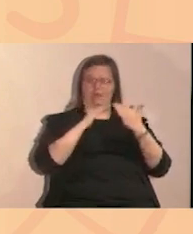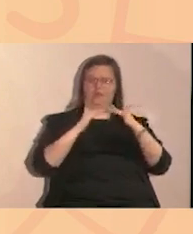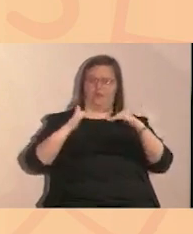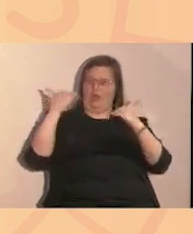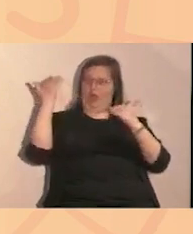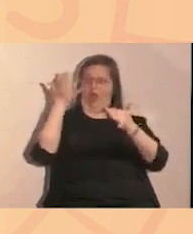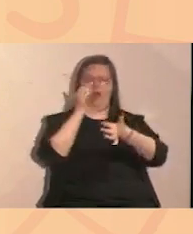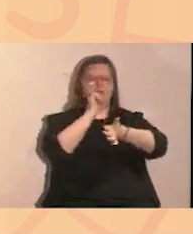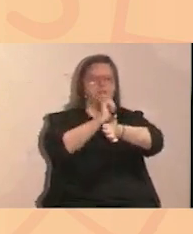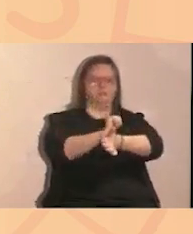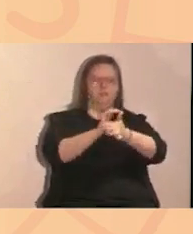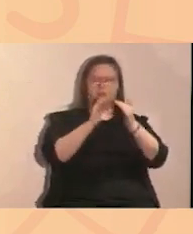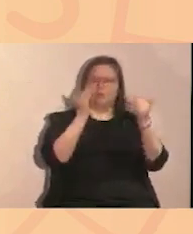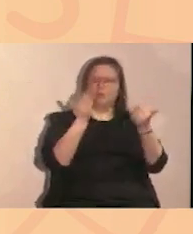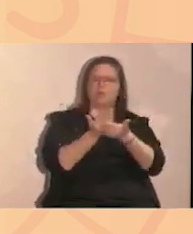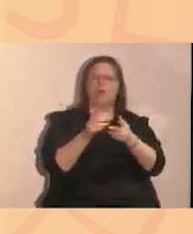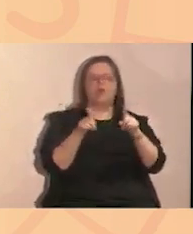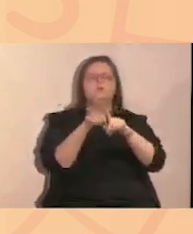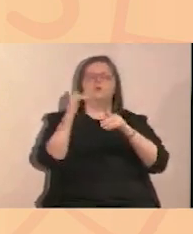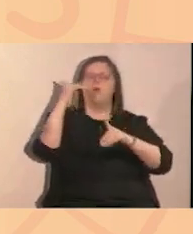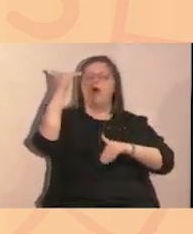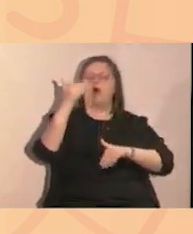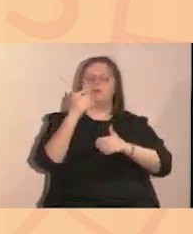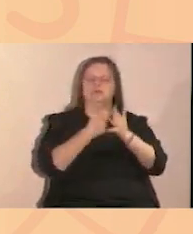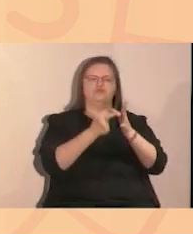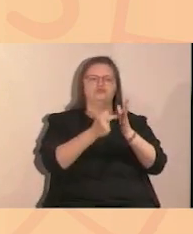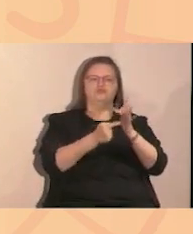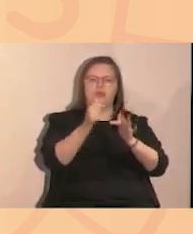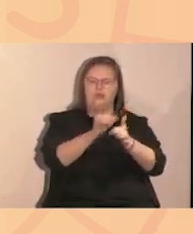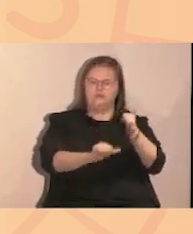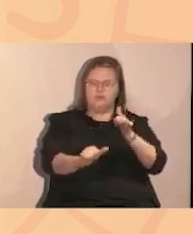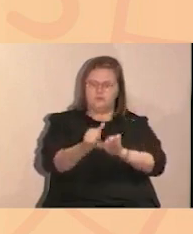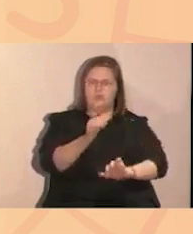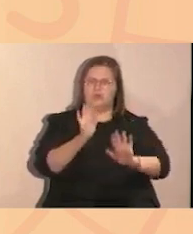rates in the world and the highest rates of suicide. And here we go.